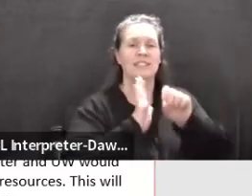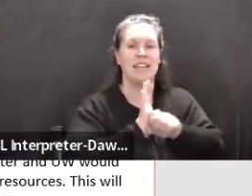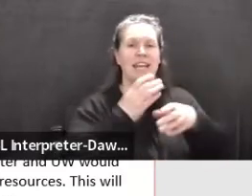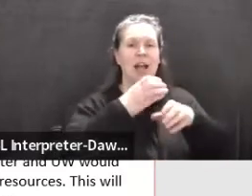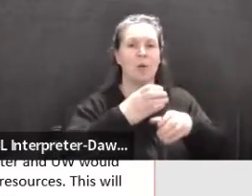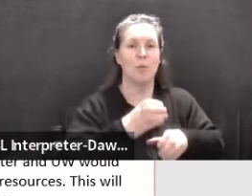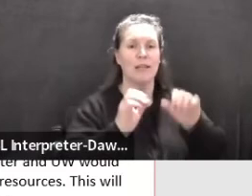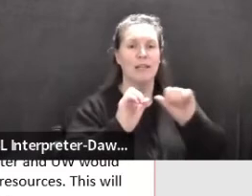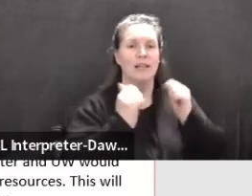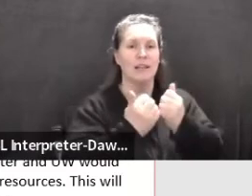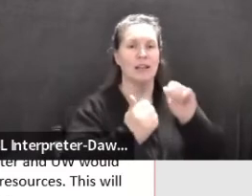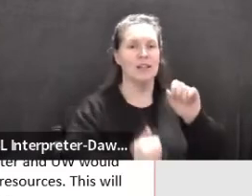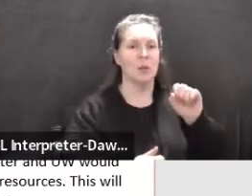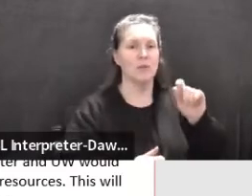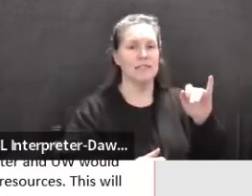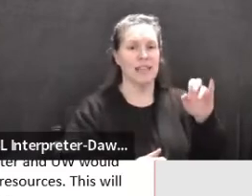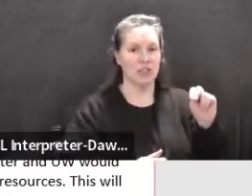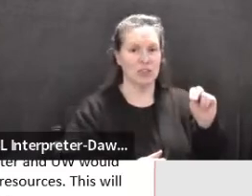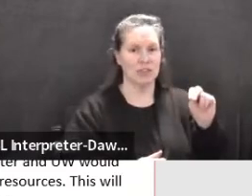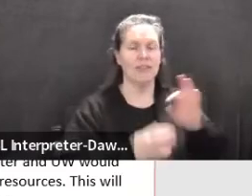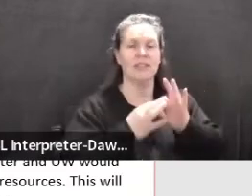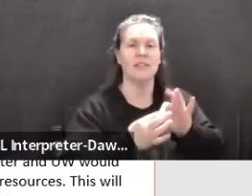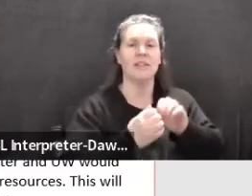with regard to your comment about tracking